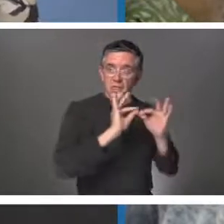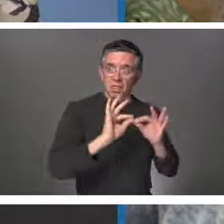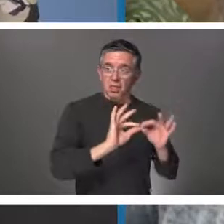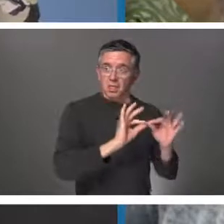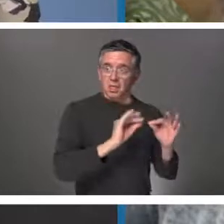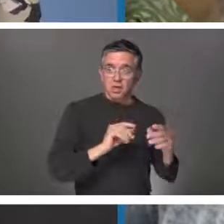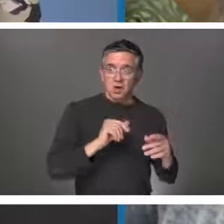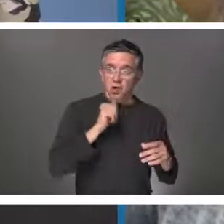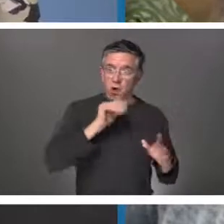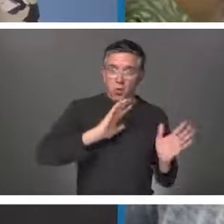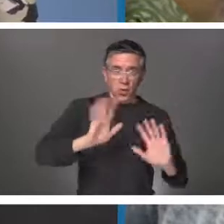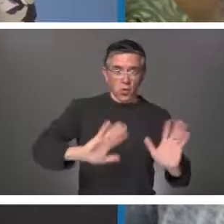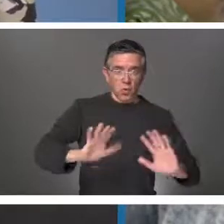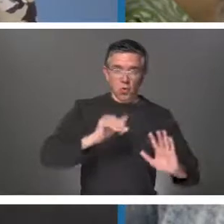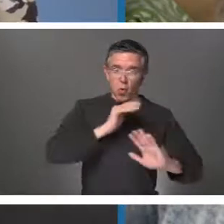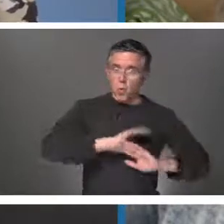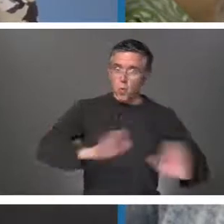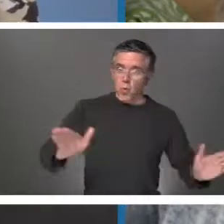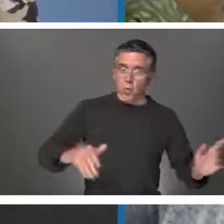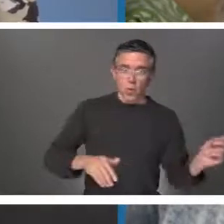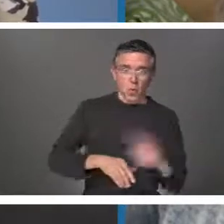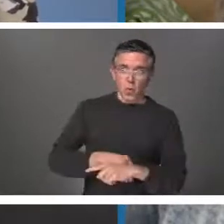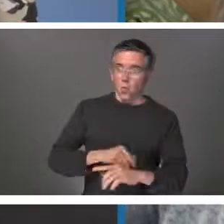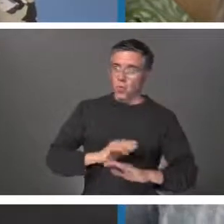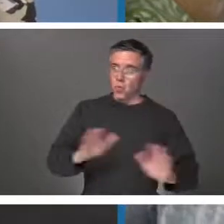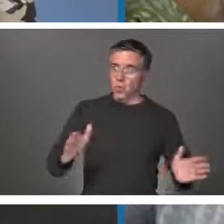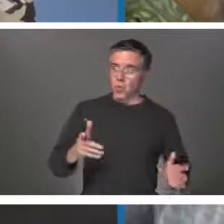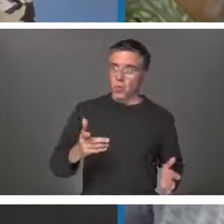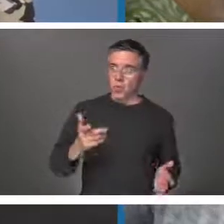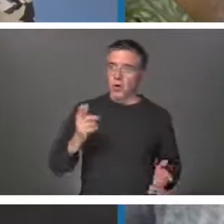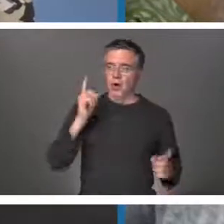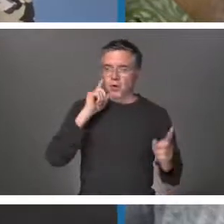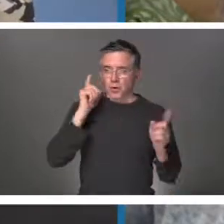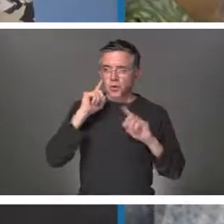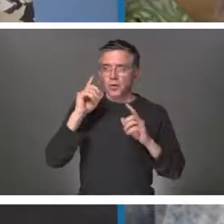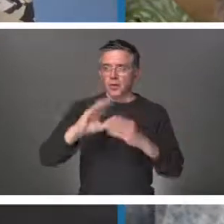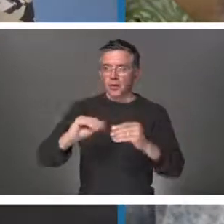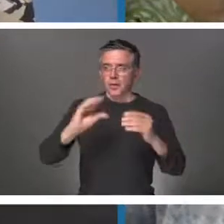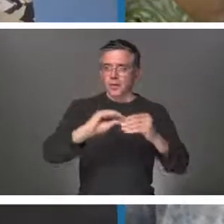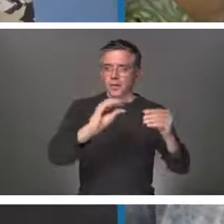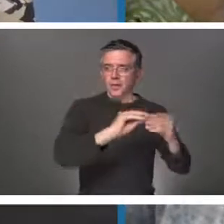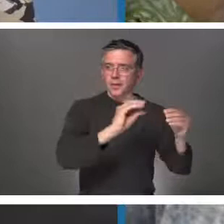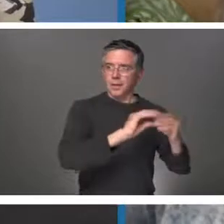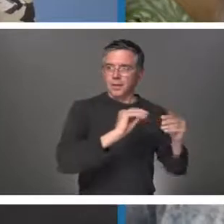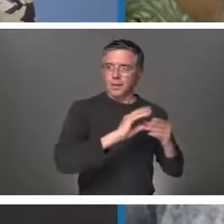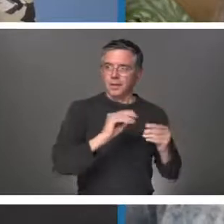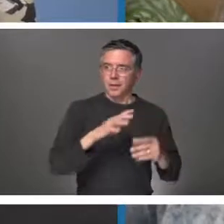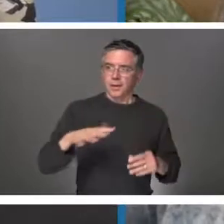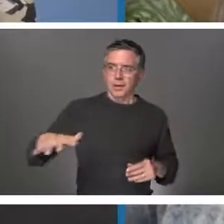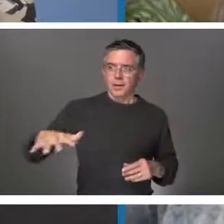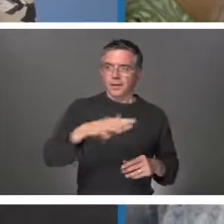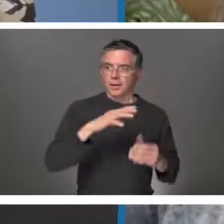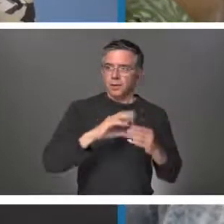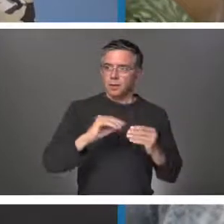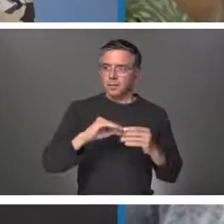probably from community to community talking about a clinic site that we worked with the folks from PeaceHealth,